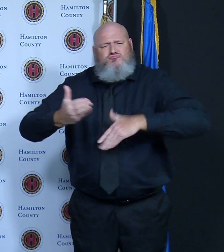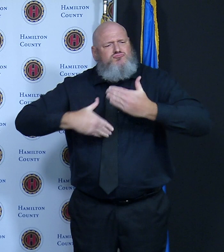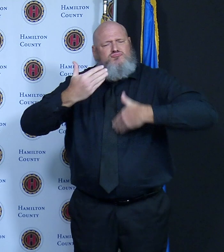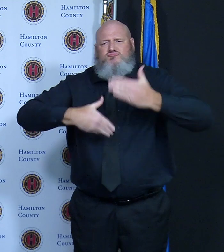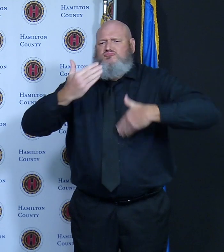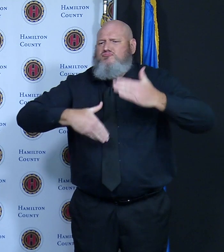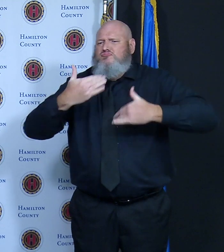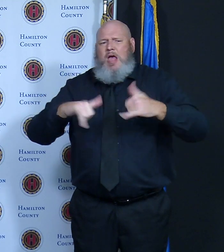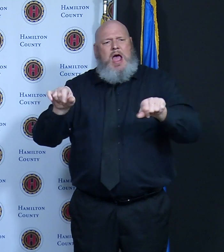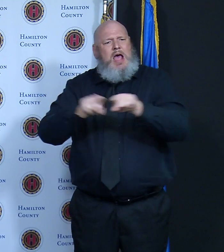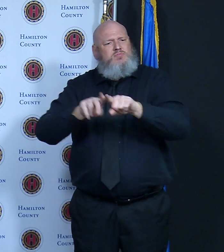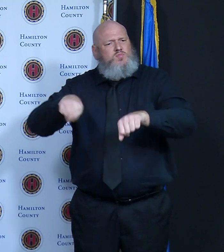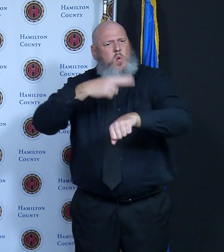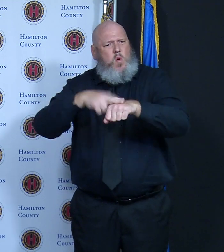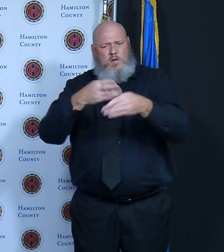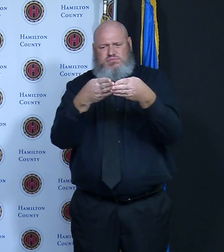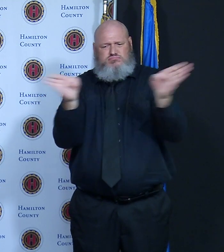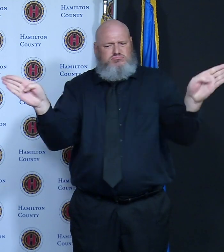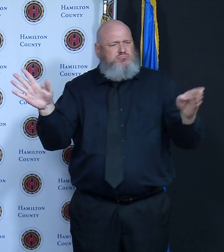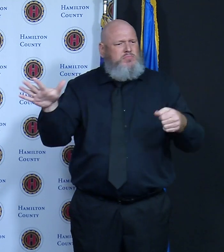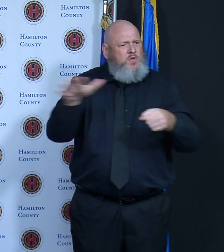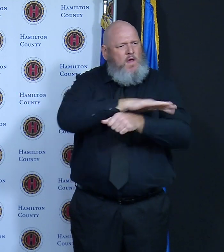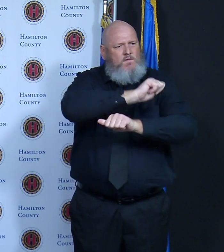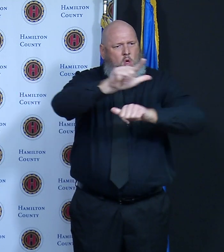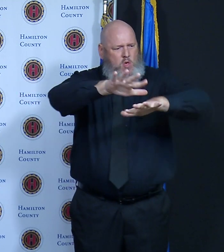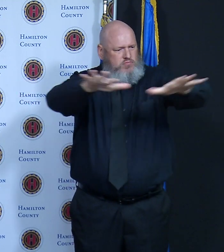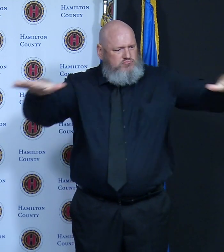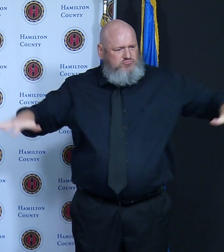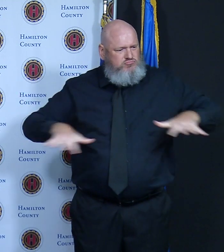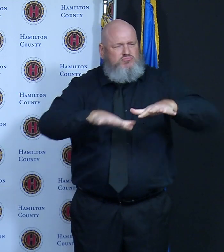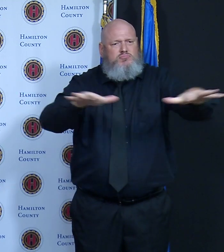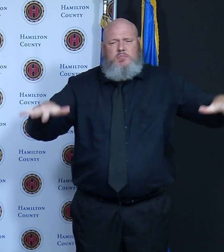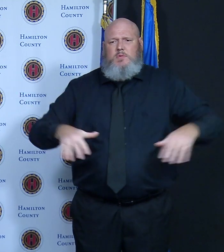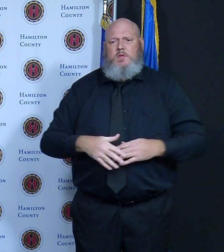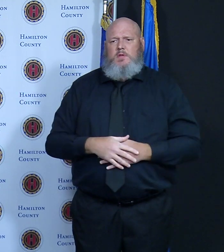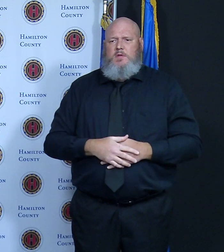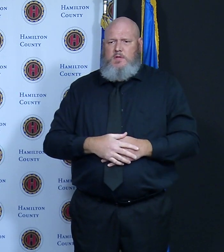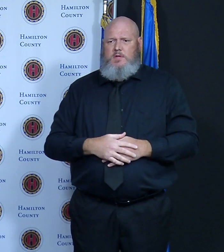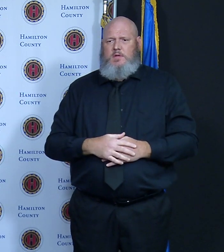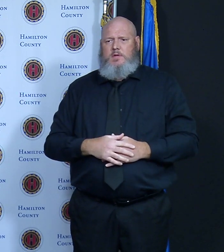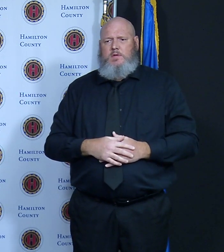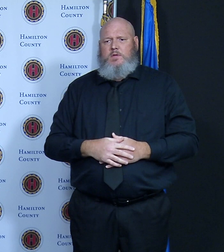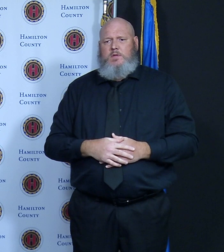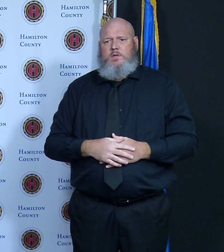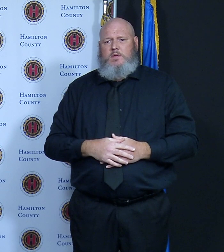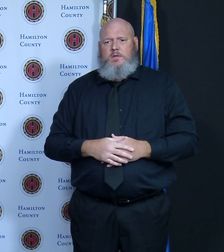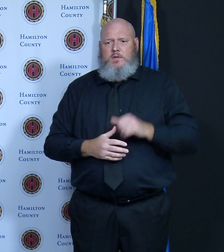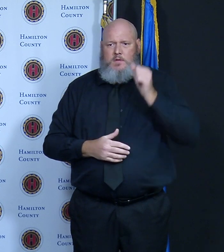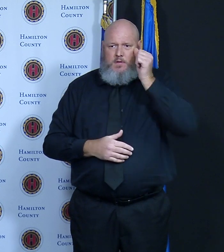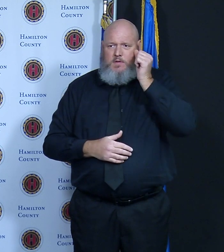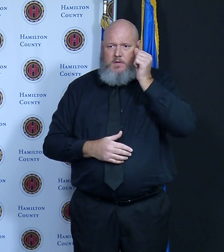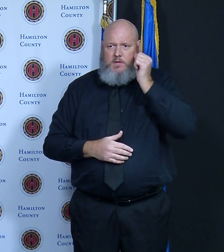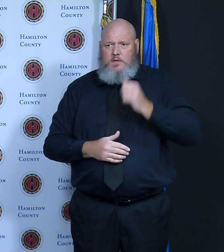national and international even domestic terrorism threat is coordinated through the federal government and I know that the Department of Homeland Security and